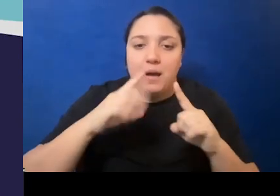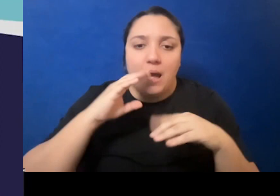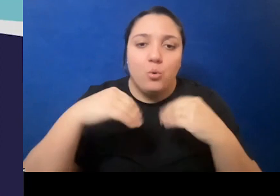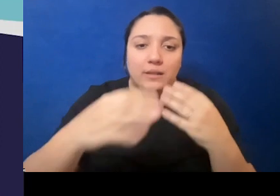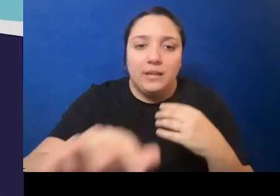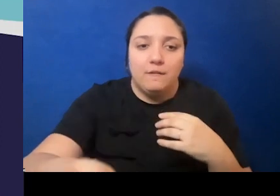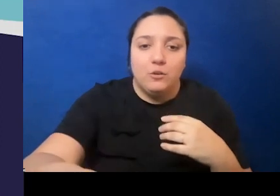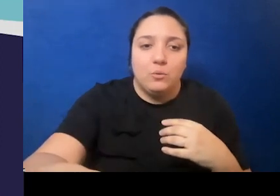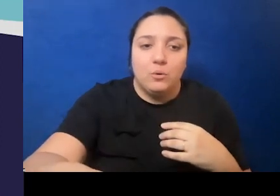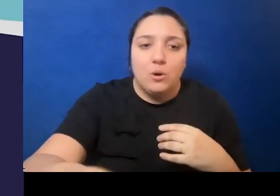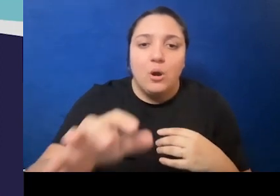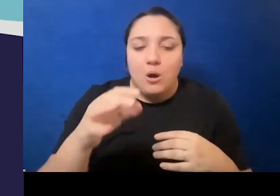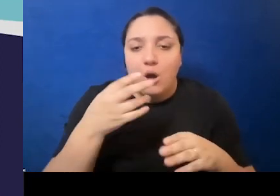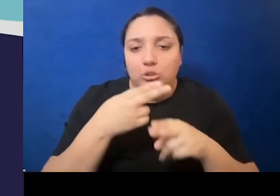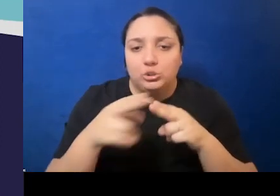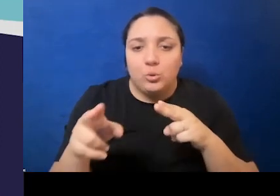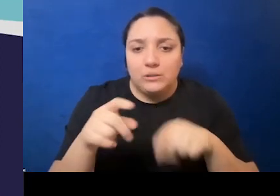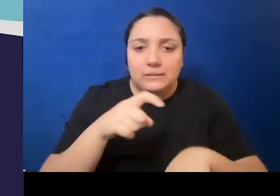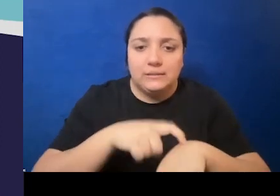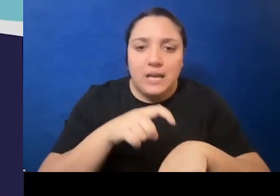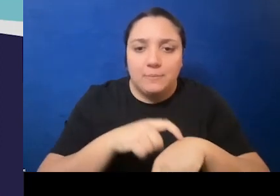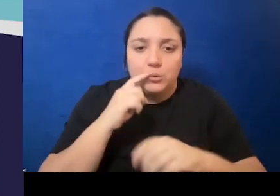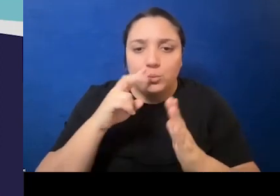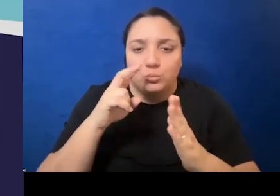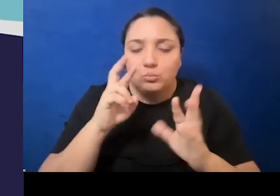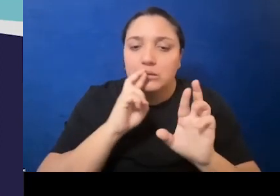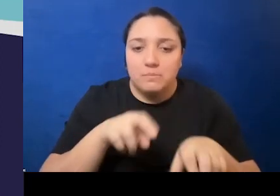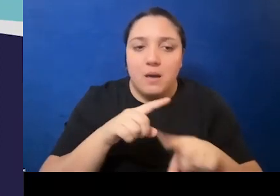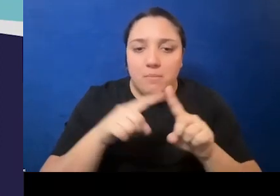AND I WILL READ THEM OUT AND THE RESPONSES. I WILL GIVE YOU A FAIRLY SHORT